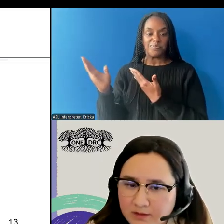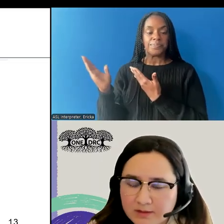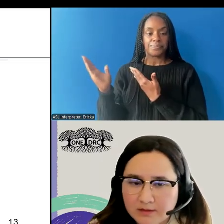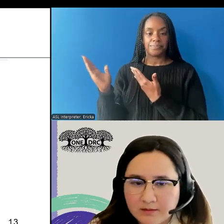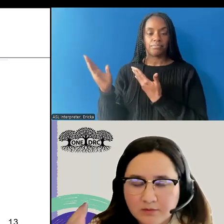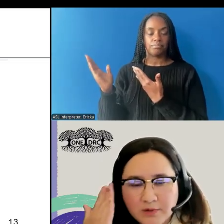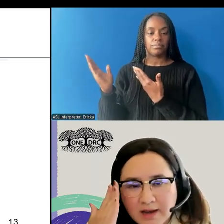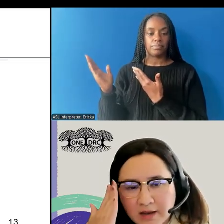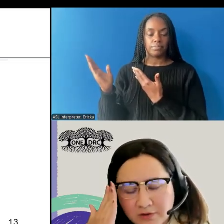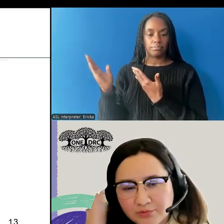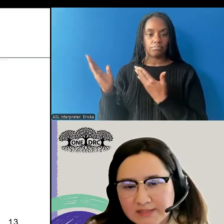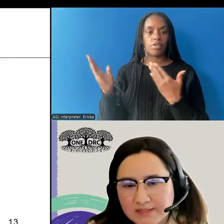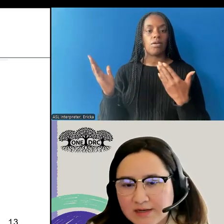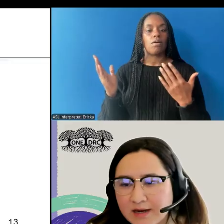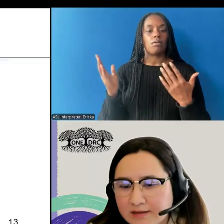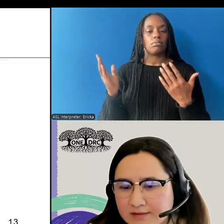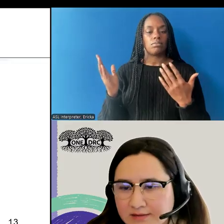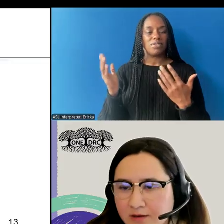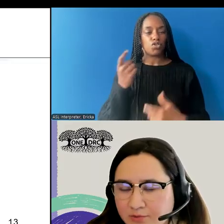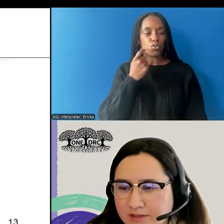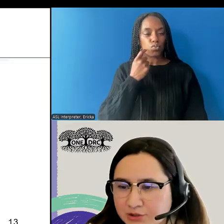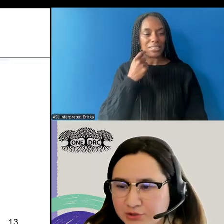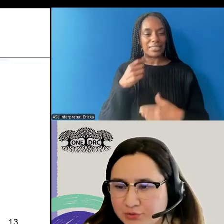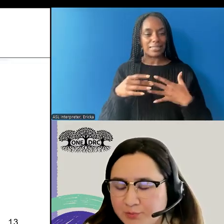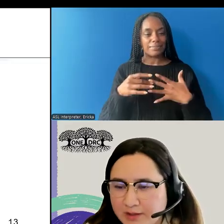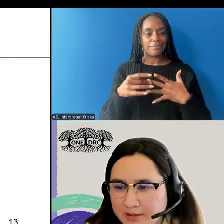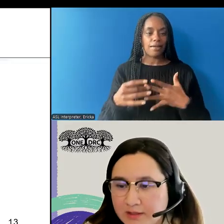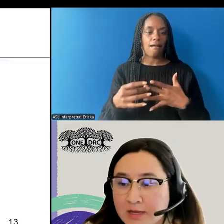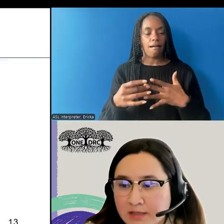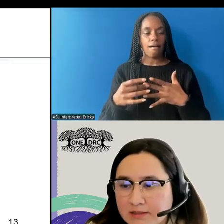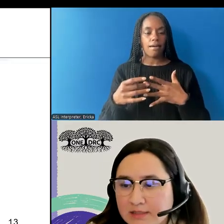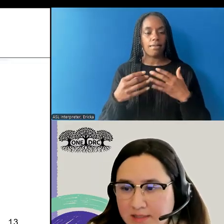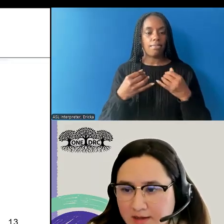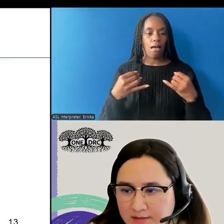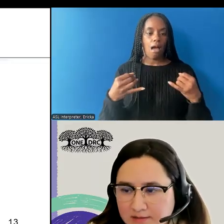it we have a recent guidance that was issued by DSS.